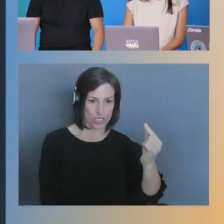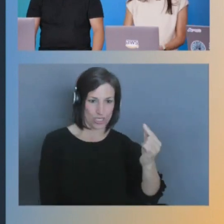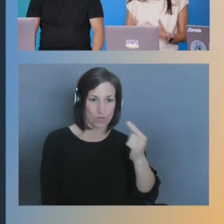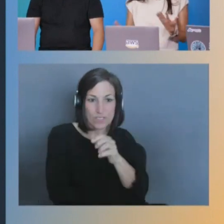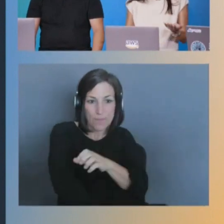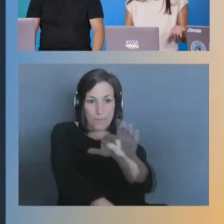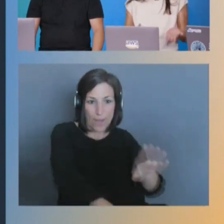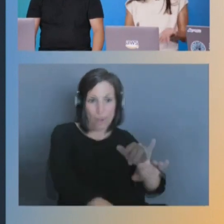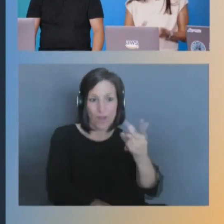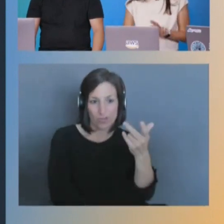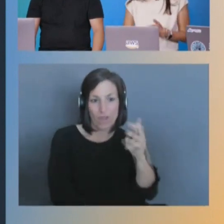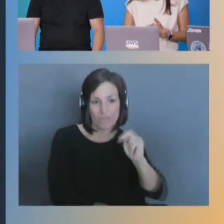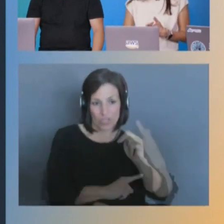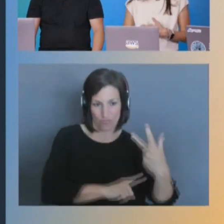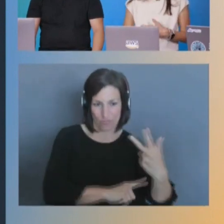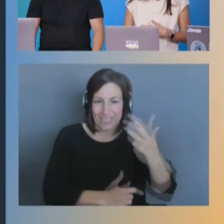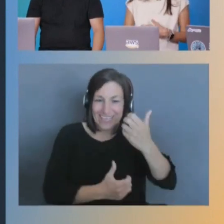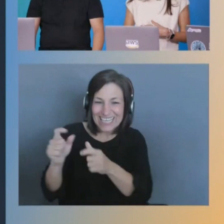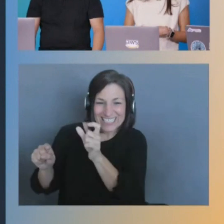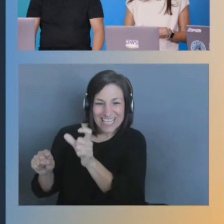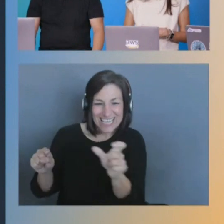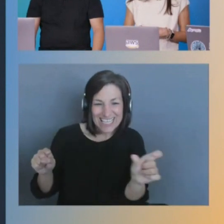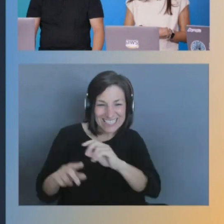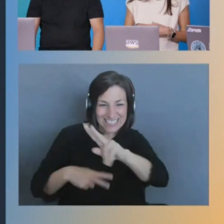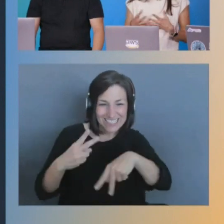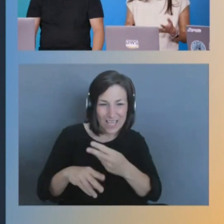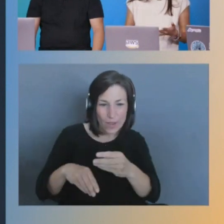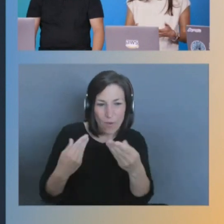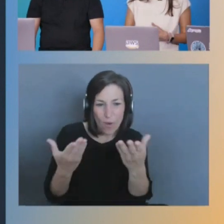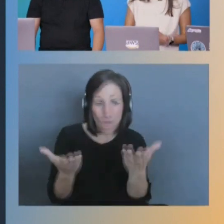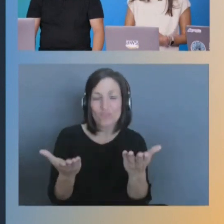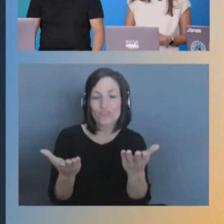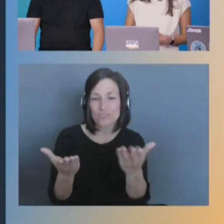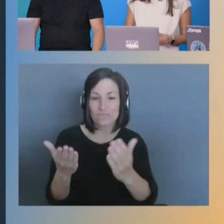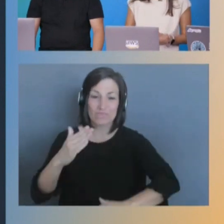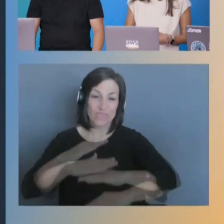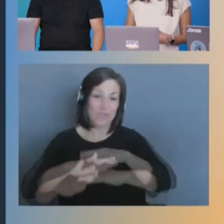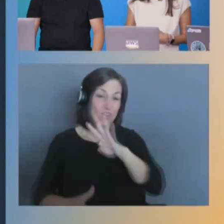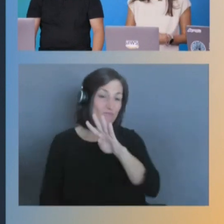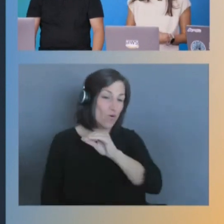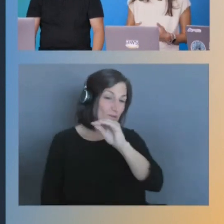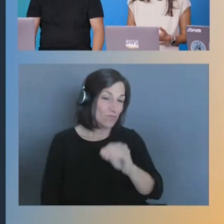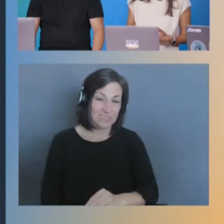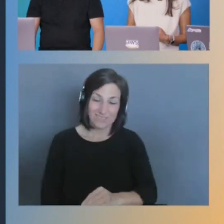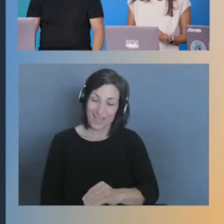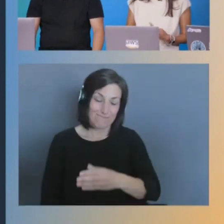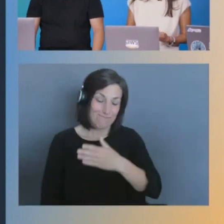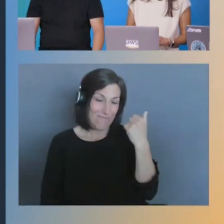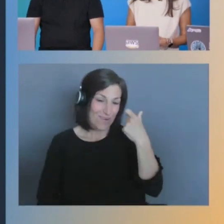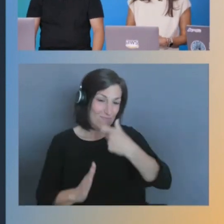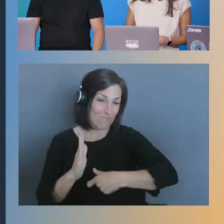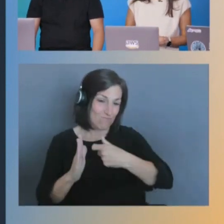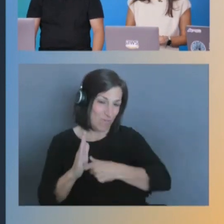Each of these instance types are gonna offer up to 40% better price-performance and are priced at up to 20% lower